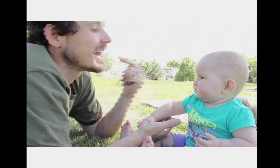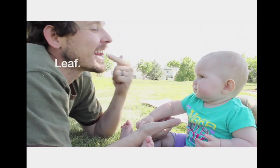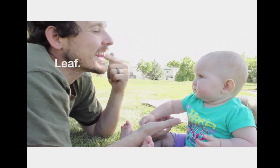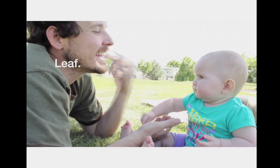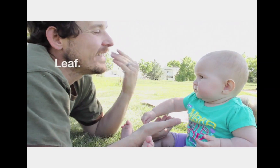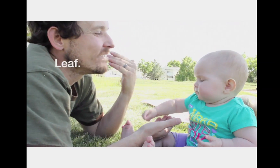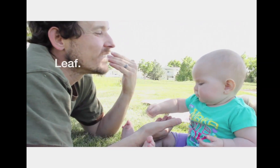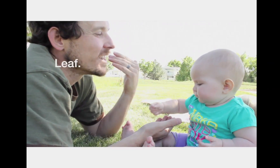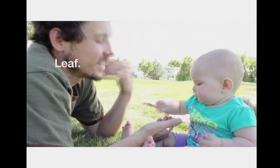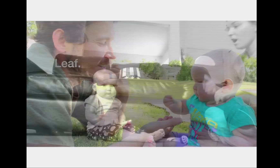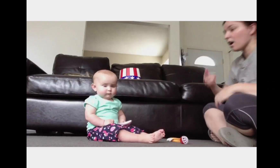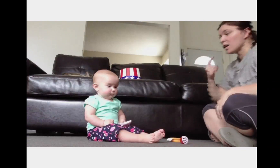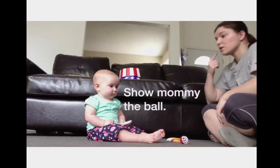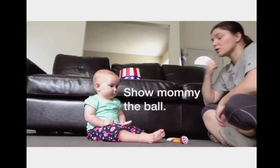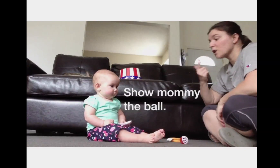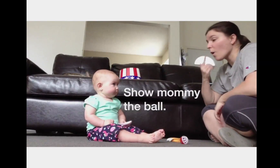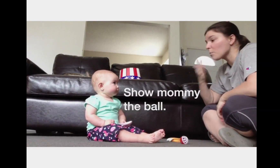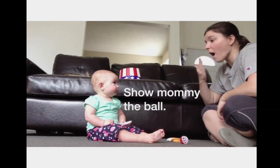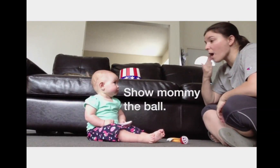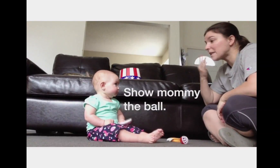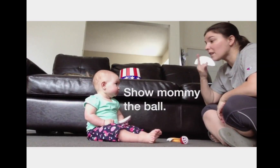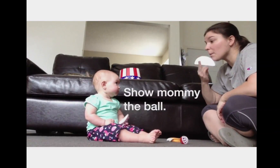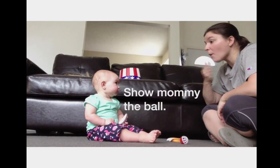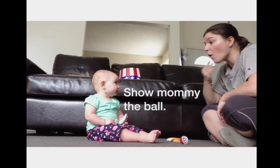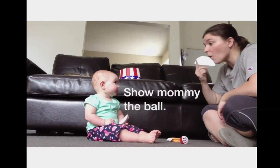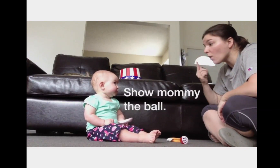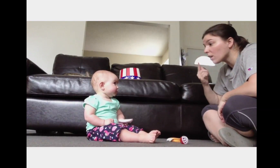[Leaf.] [Show mommy the ball.]